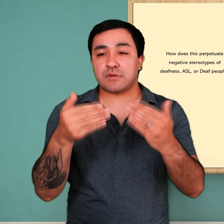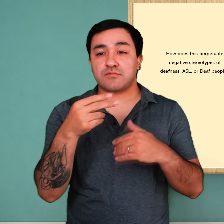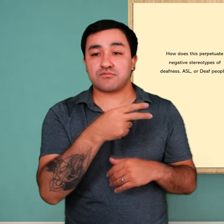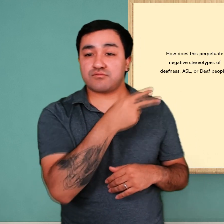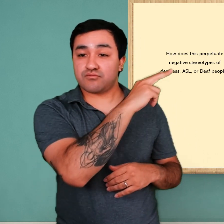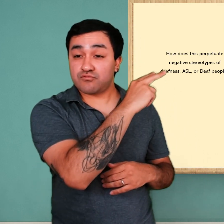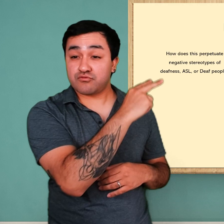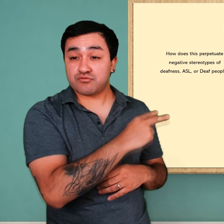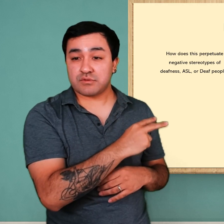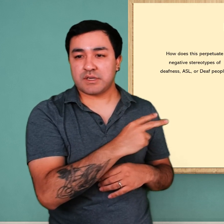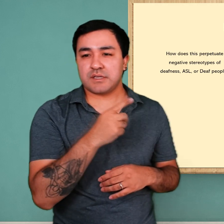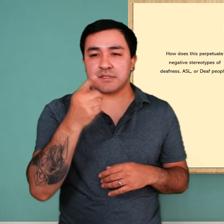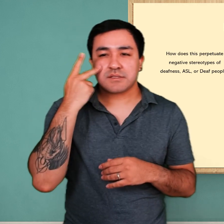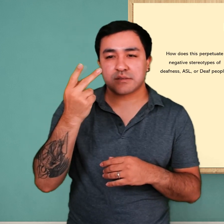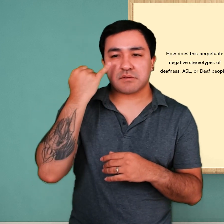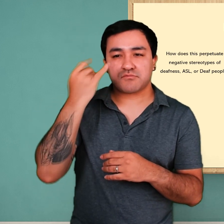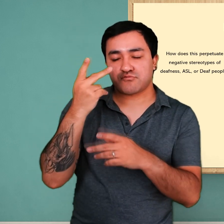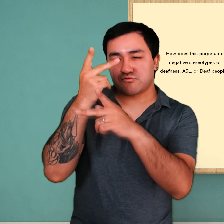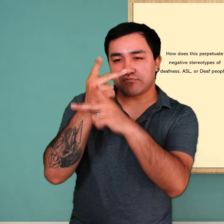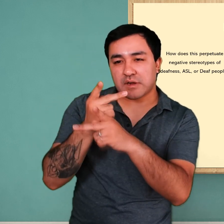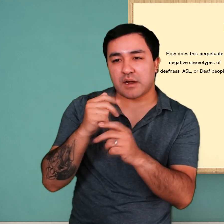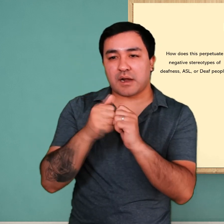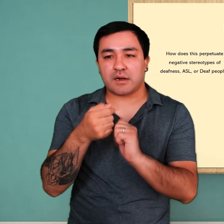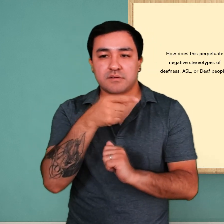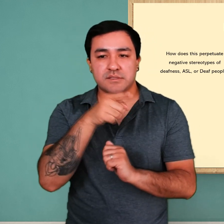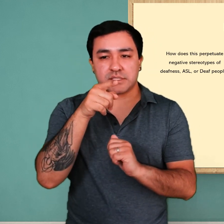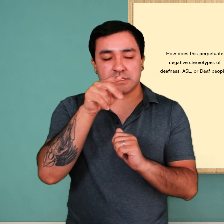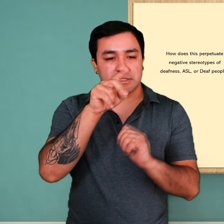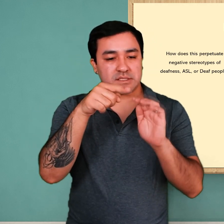read this passage and see if you can figure out how it negatively portrays deafness.